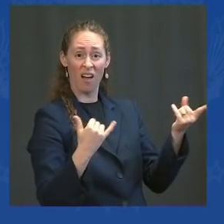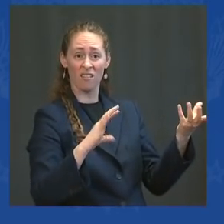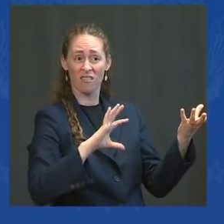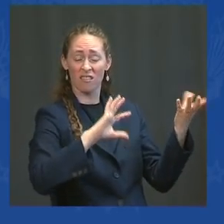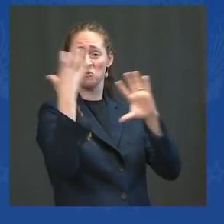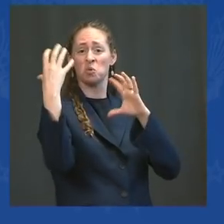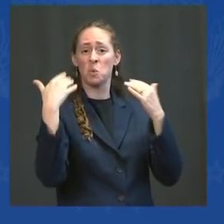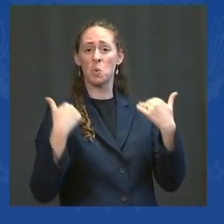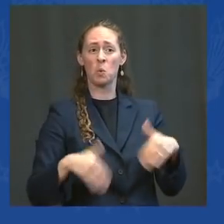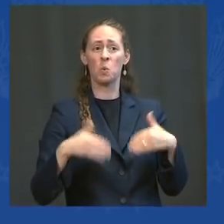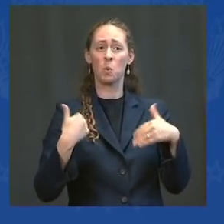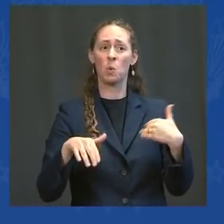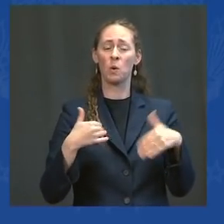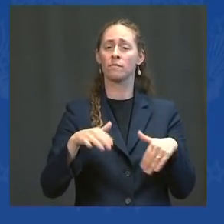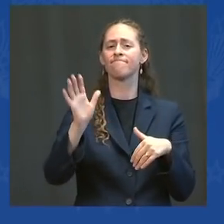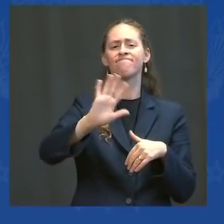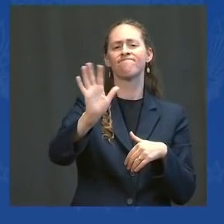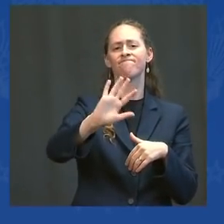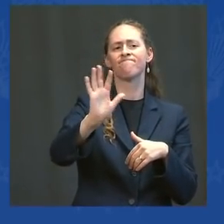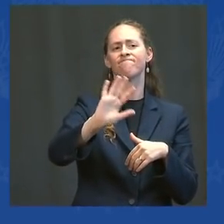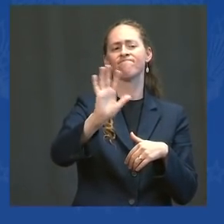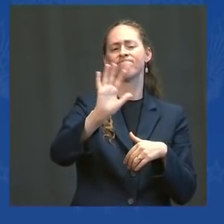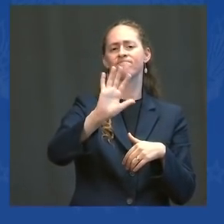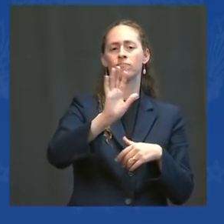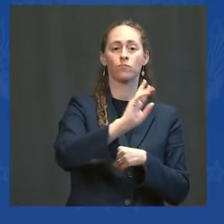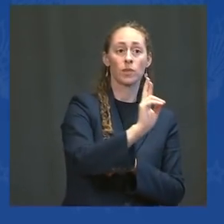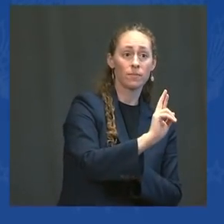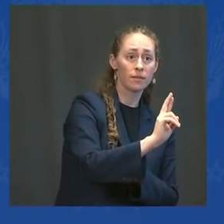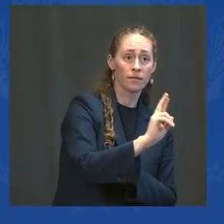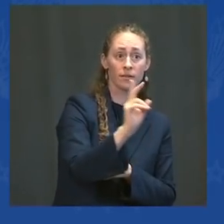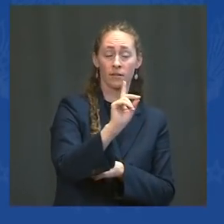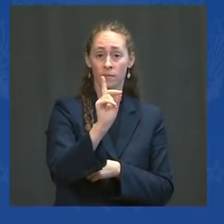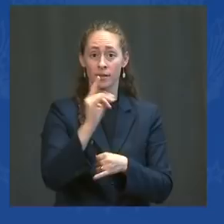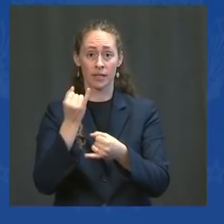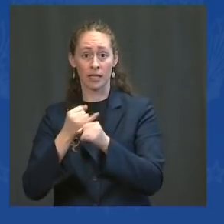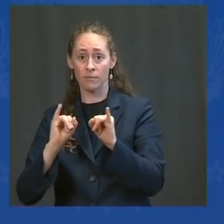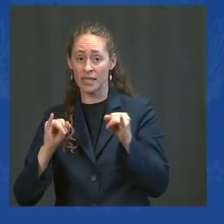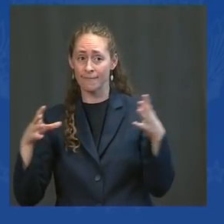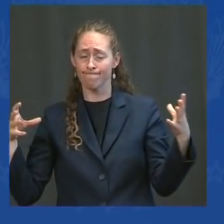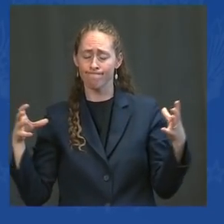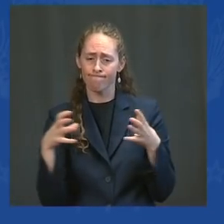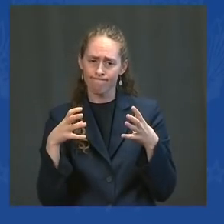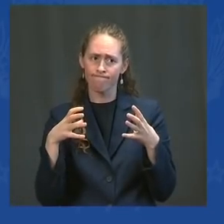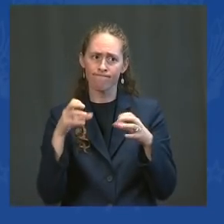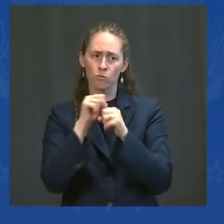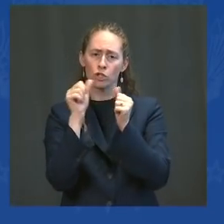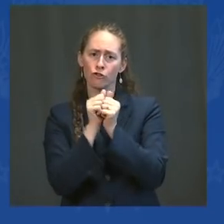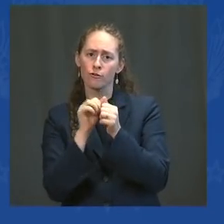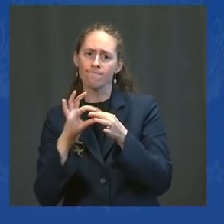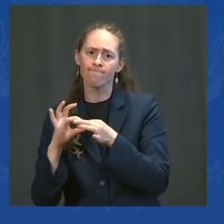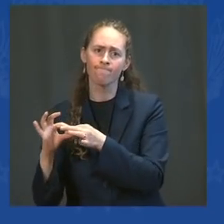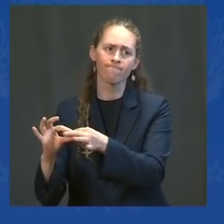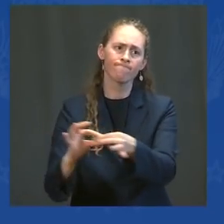Democrats, Republicans, independents -- on behalf of the common good to restore decency, honor,